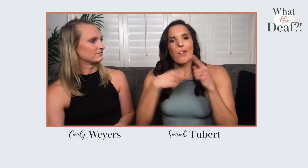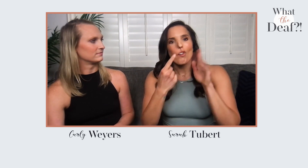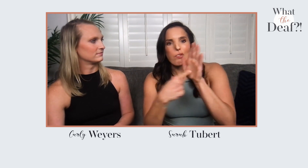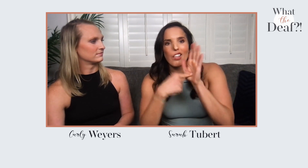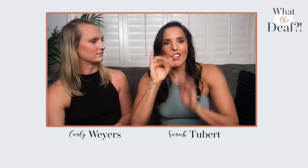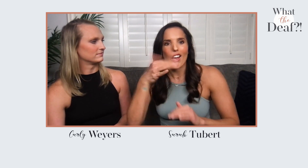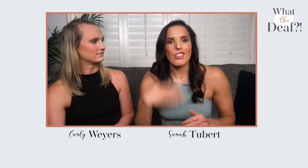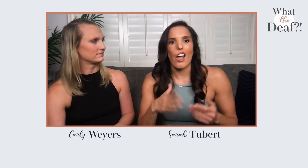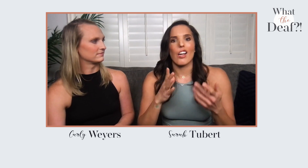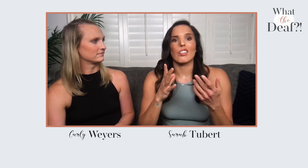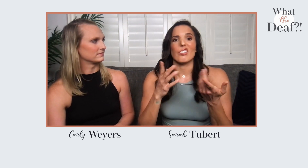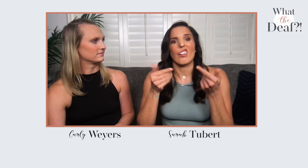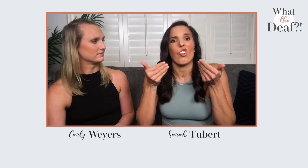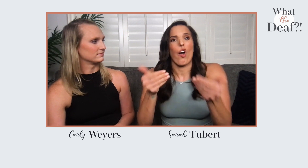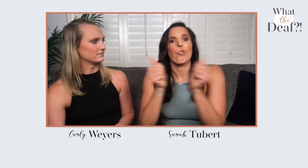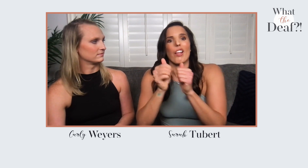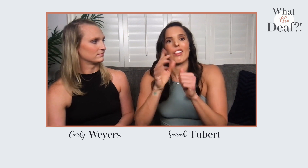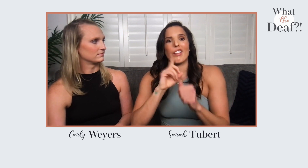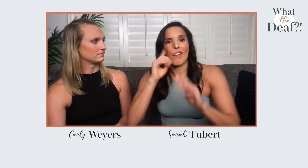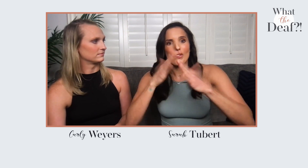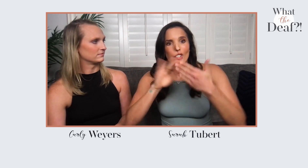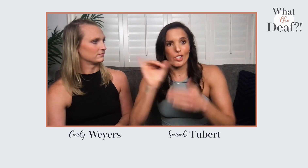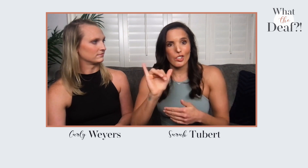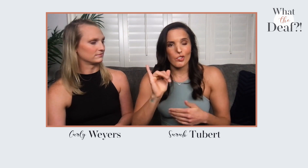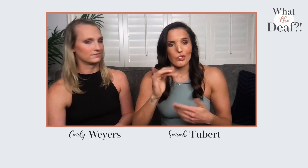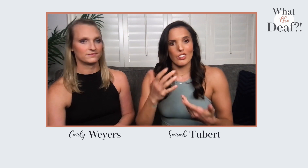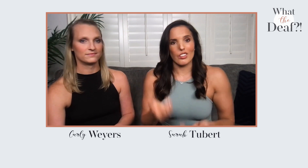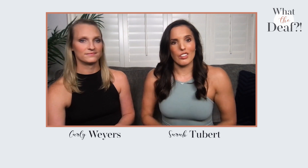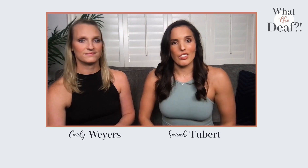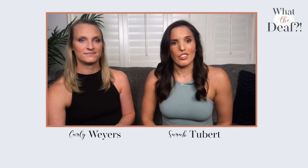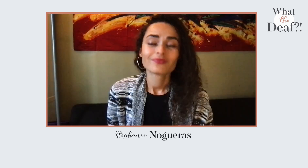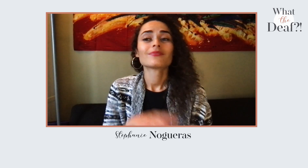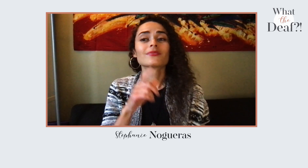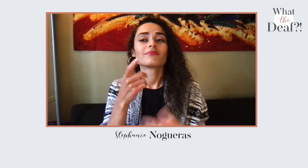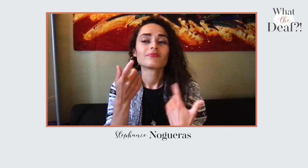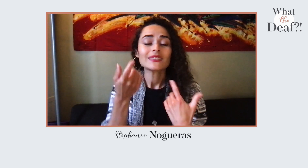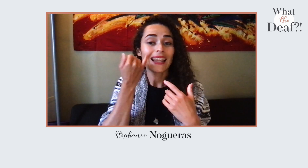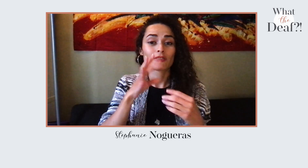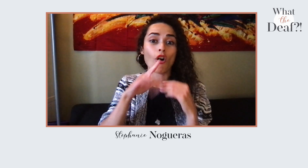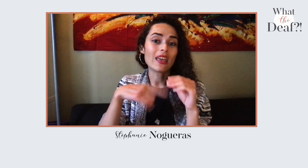how do you feel about representing your Latinx community along with the Deaf community? If we're talking about